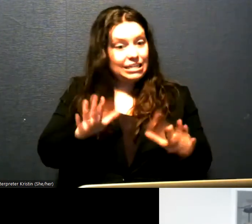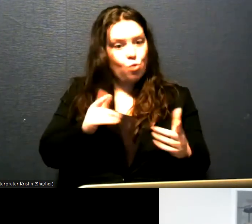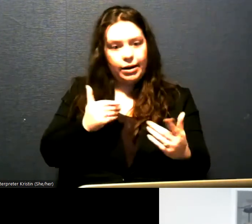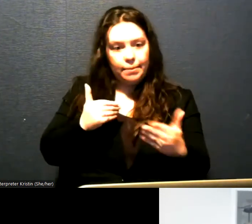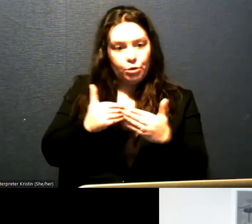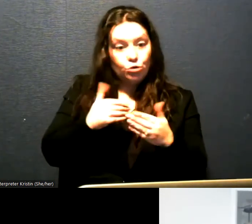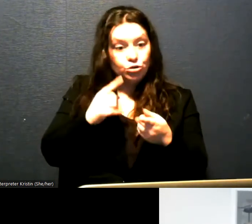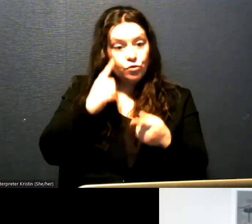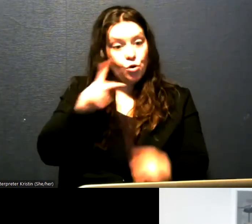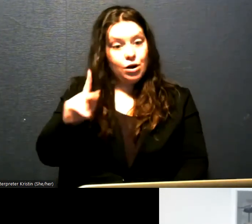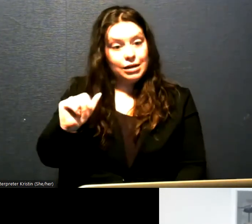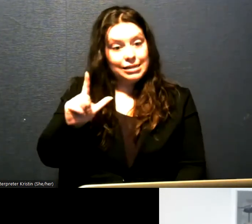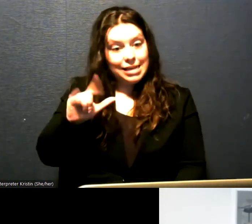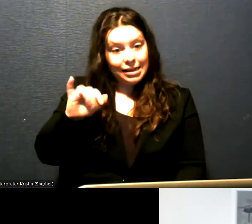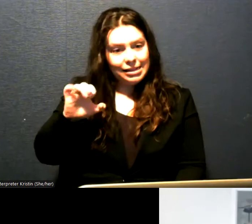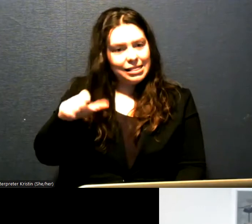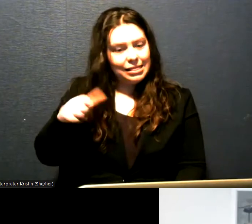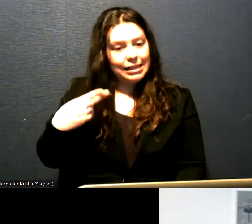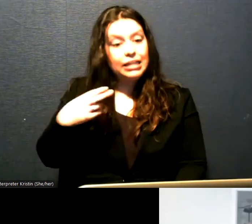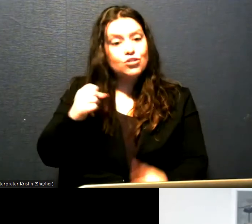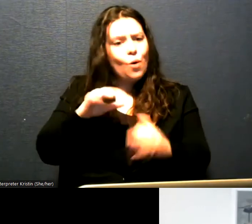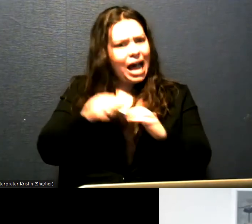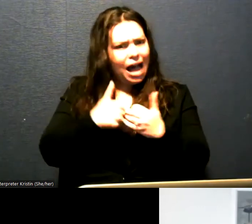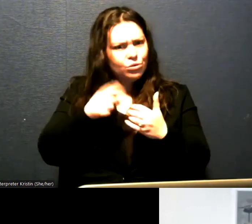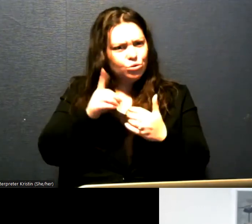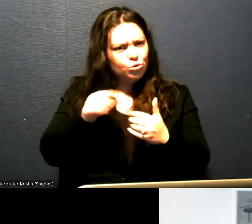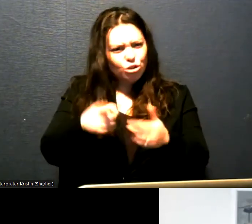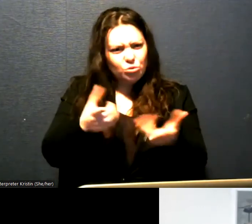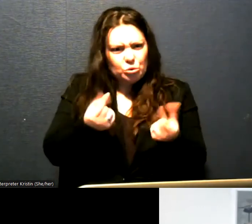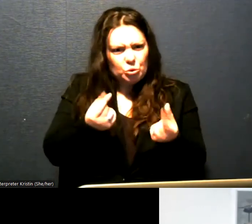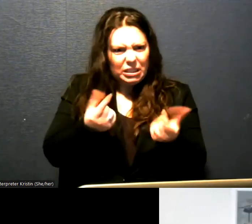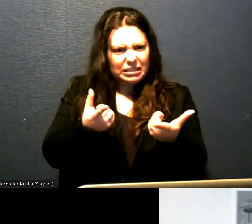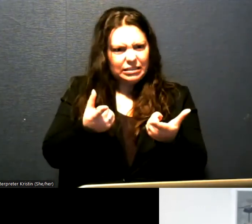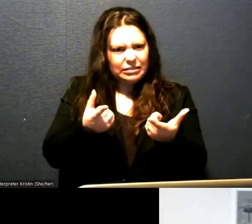um going about catching a bird to put one of these you know tracking device backpacks on it?